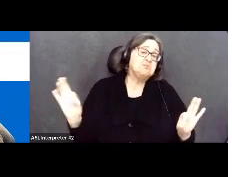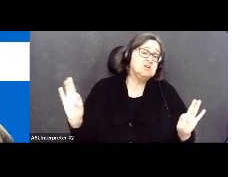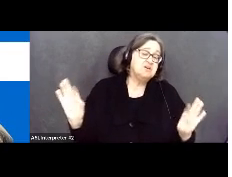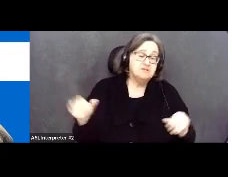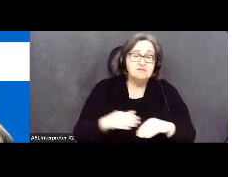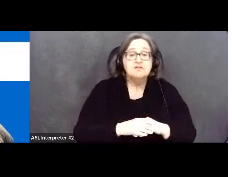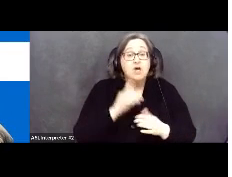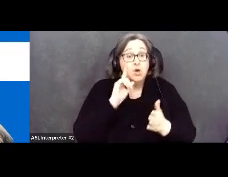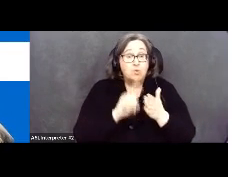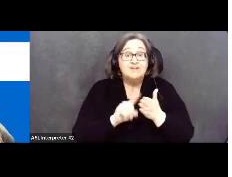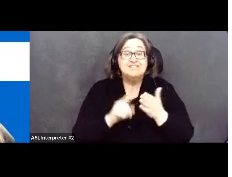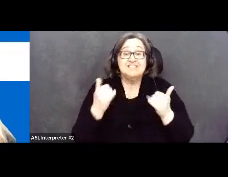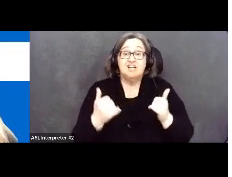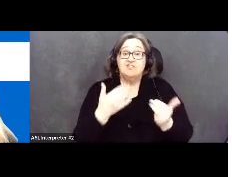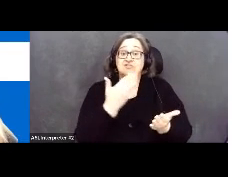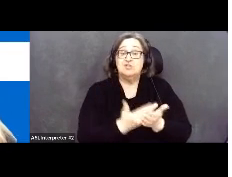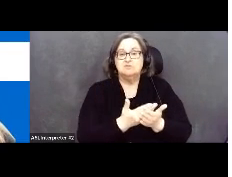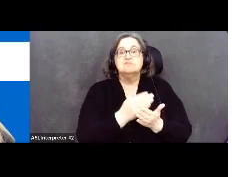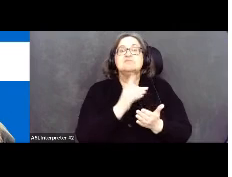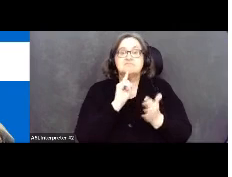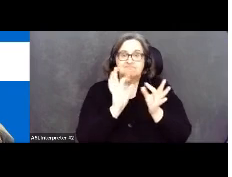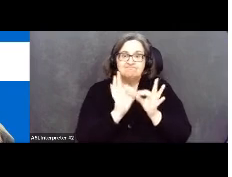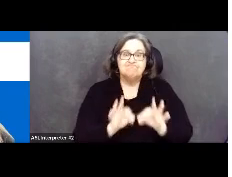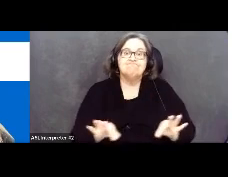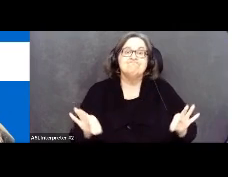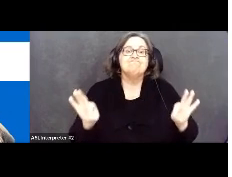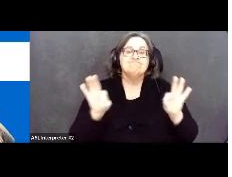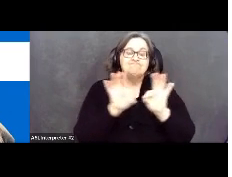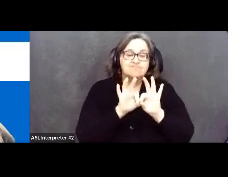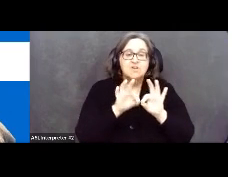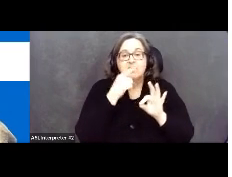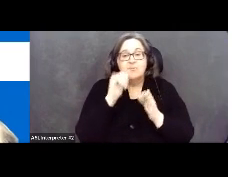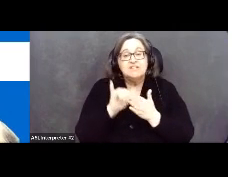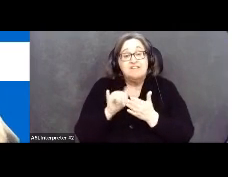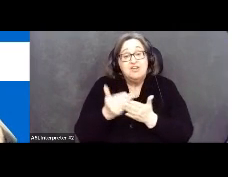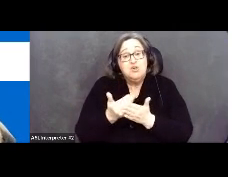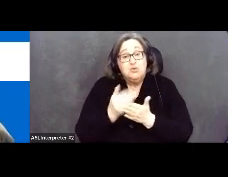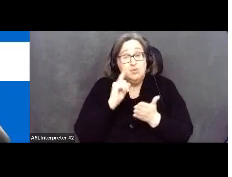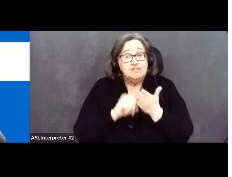Research now tells us they are a big deal. Because of that new research, it is about 15 years